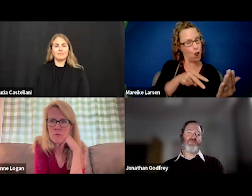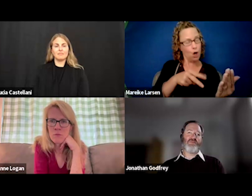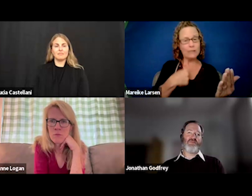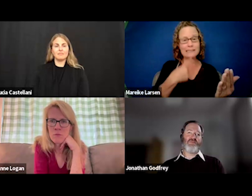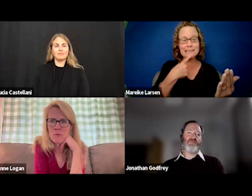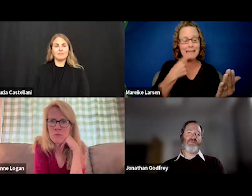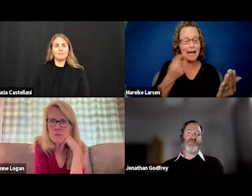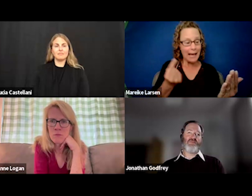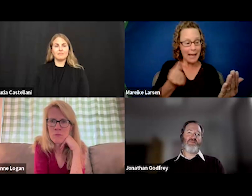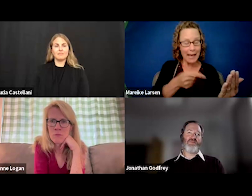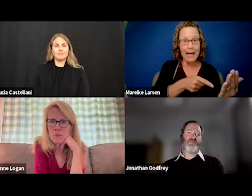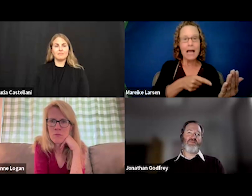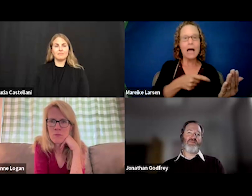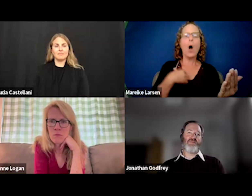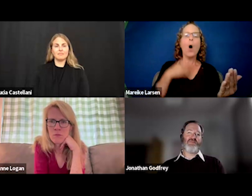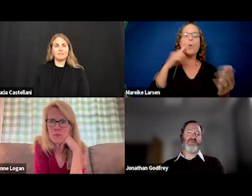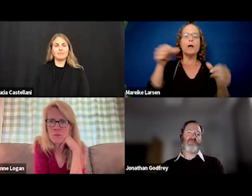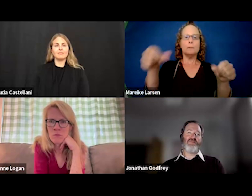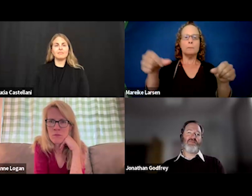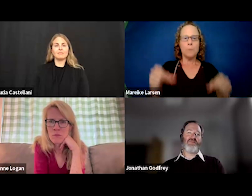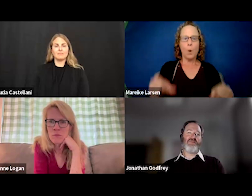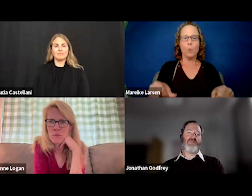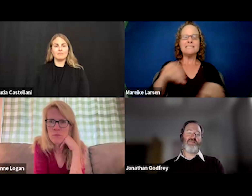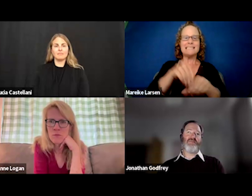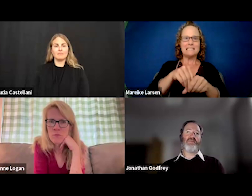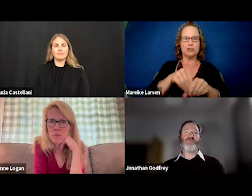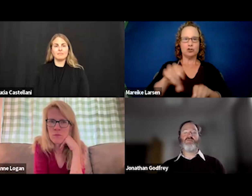I'm just going to post that to the chat.